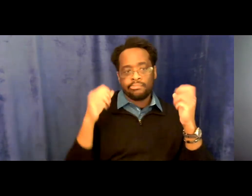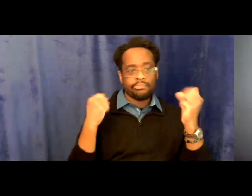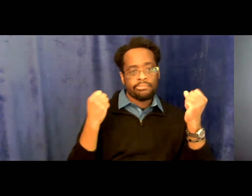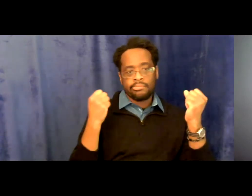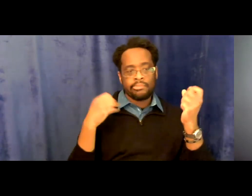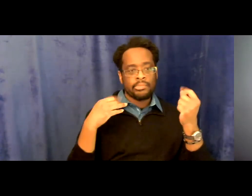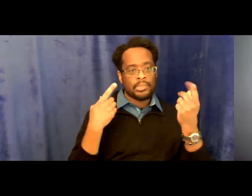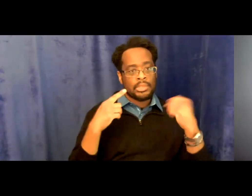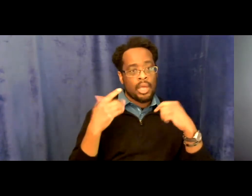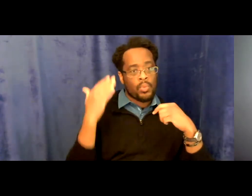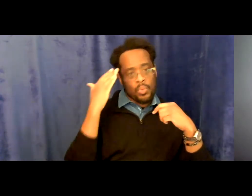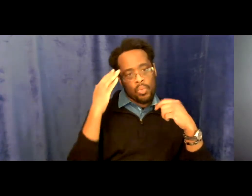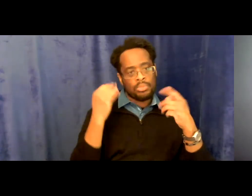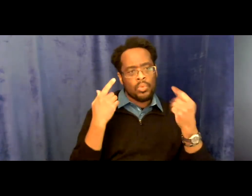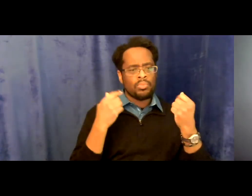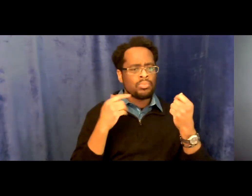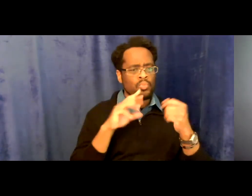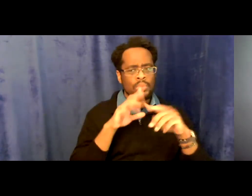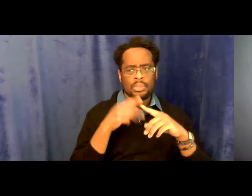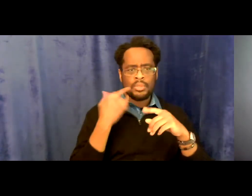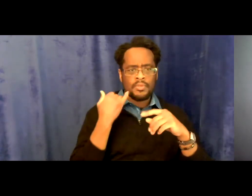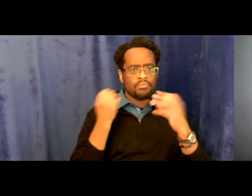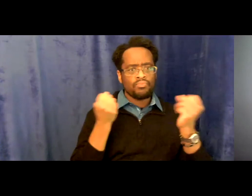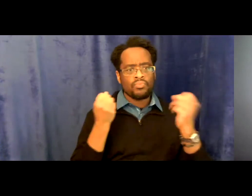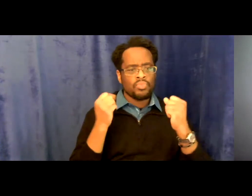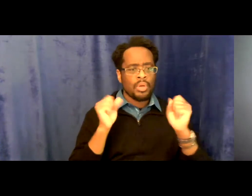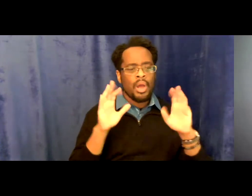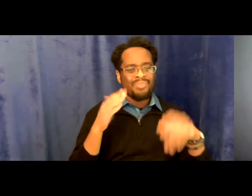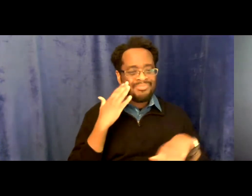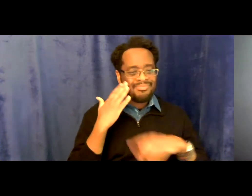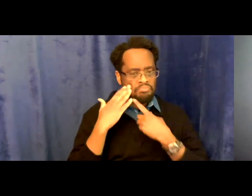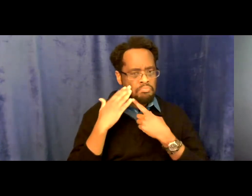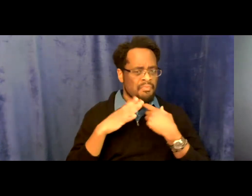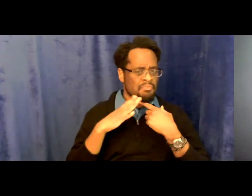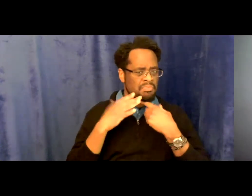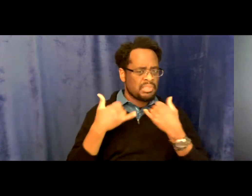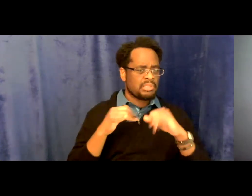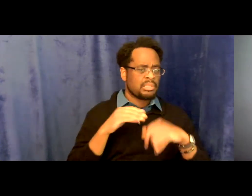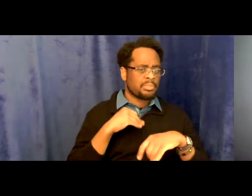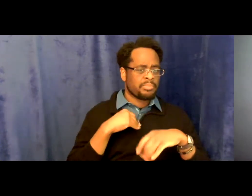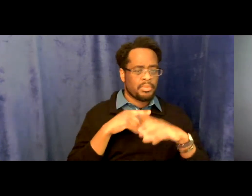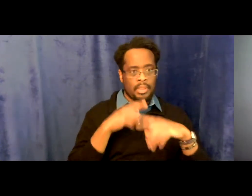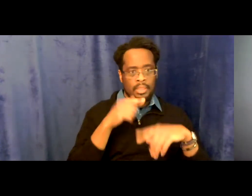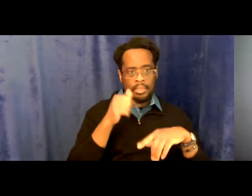he would have a hat and so he would sign no but when he's signing